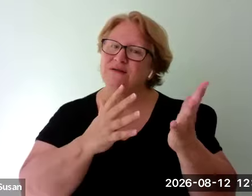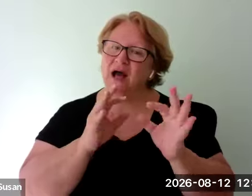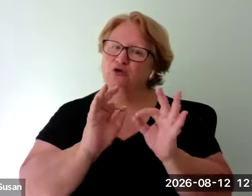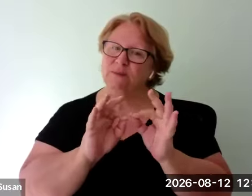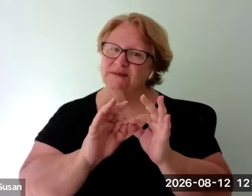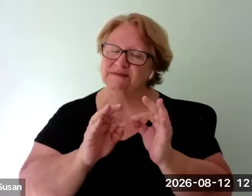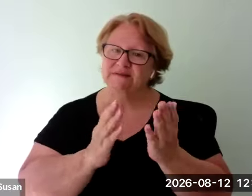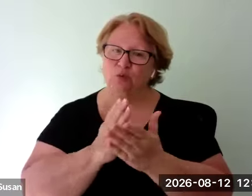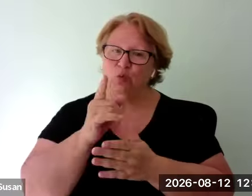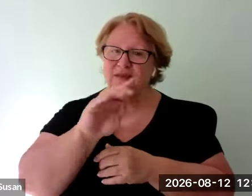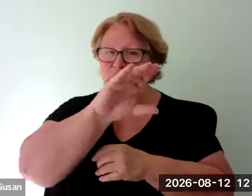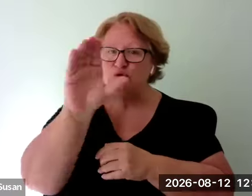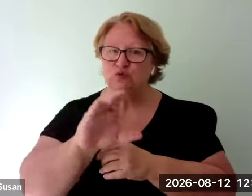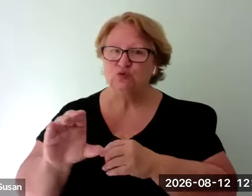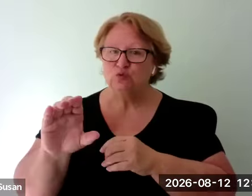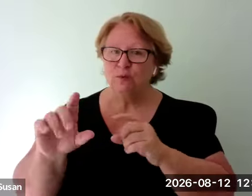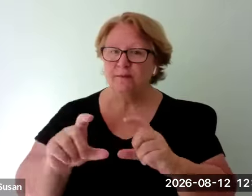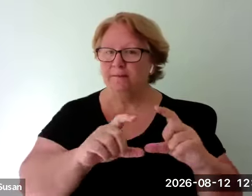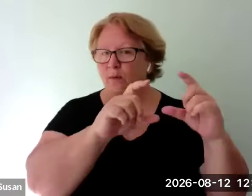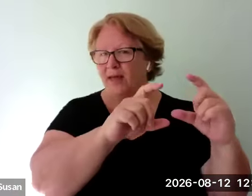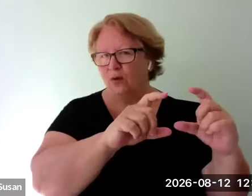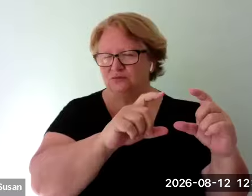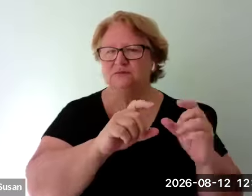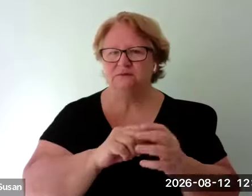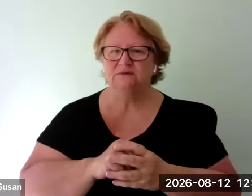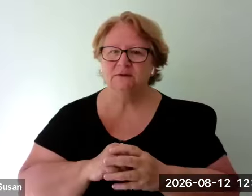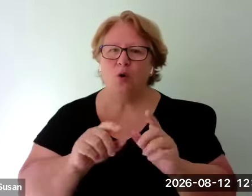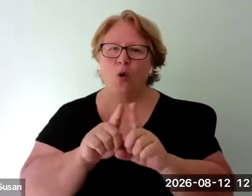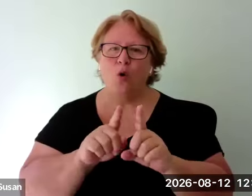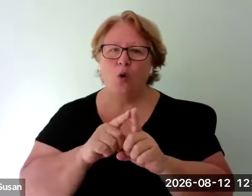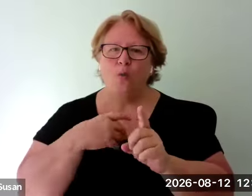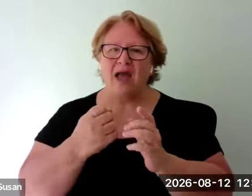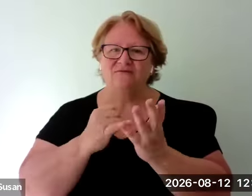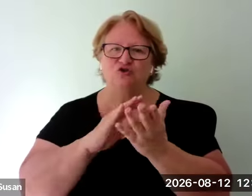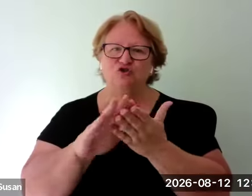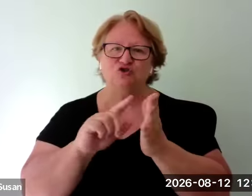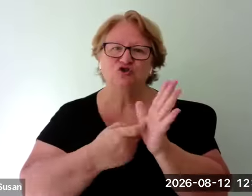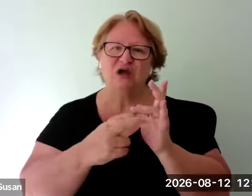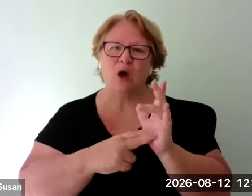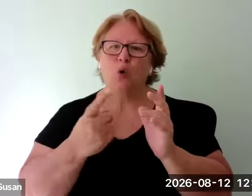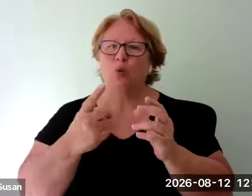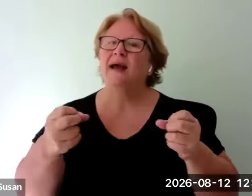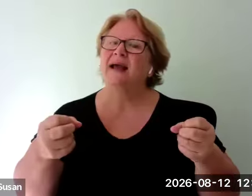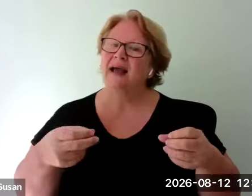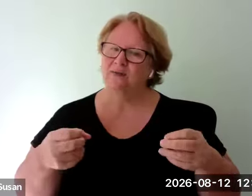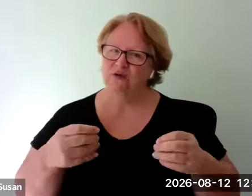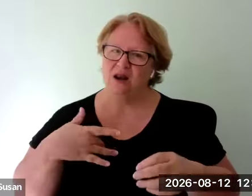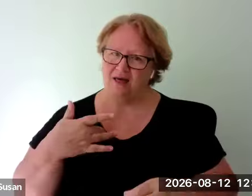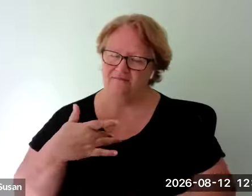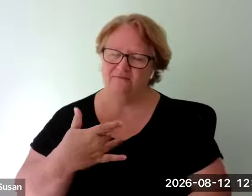individual advice. So as you will have already seen we have Auslan interpretation vi a the Zoom interpretation